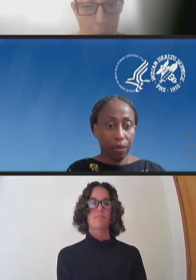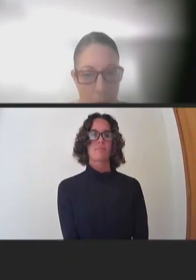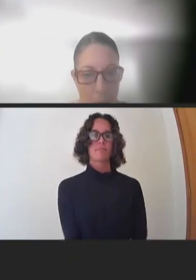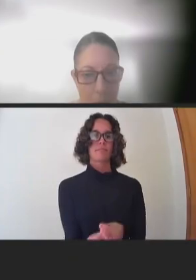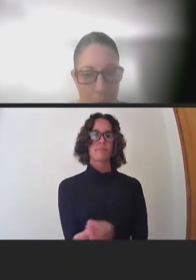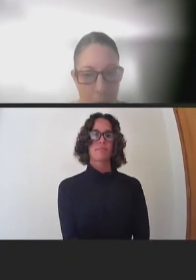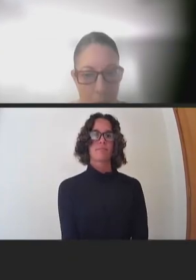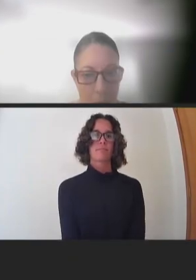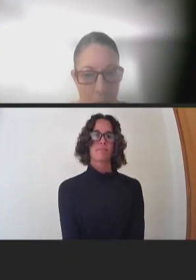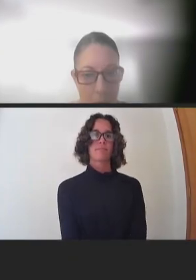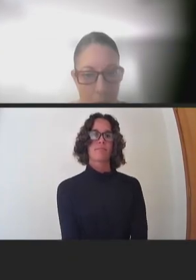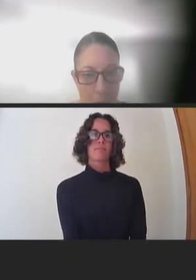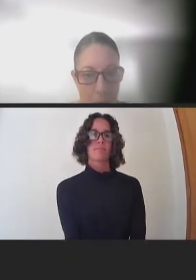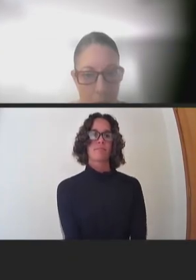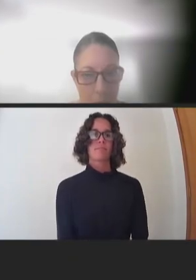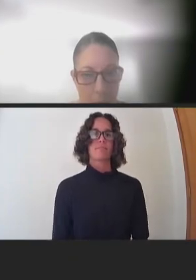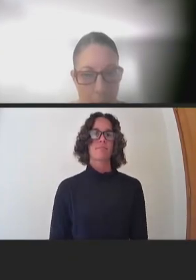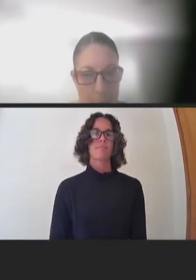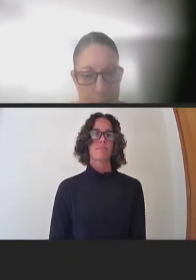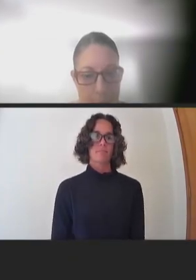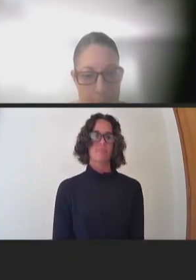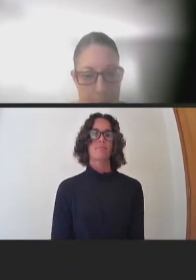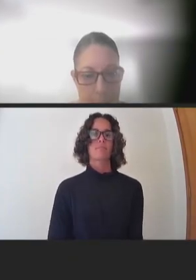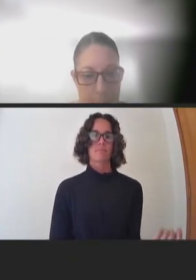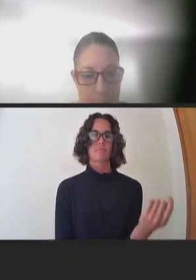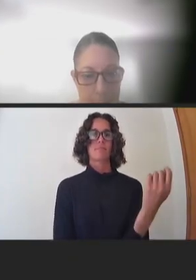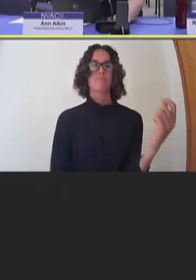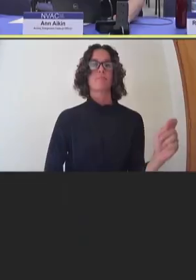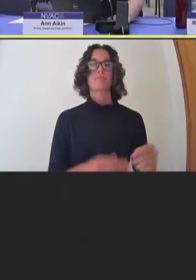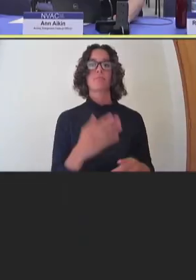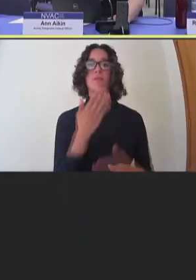Ann Aikin: Good morning. We're going to call this meeting to order. We're going to